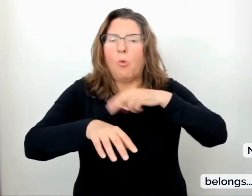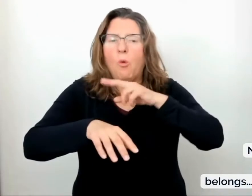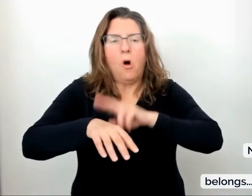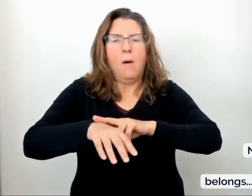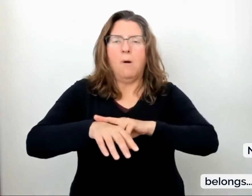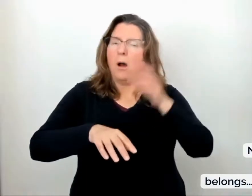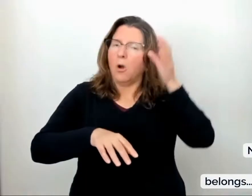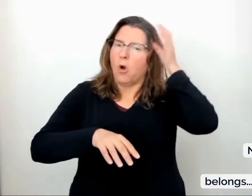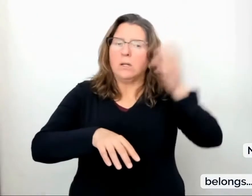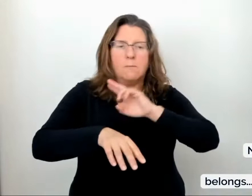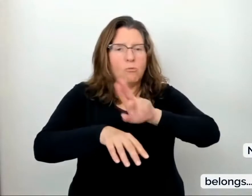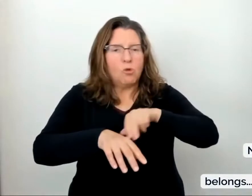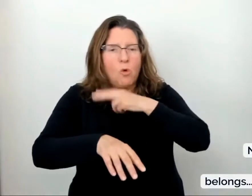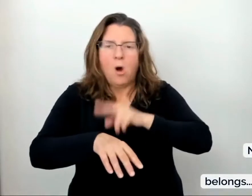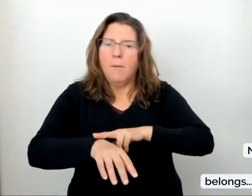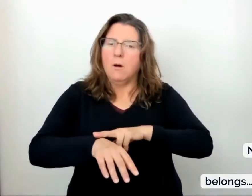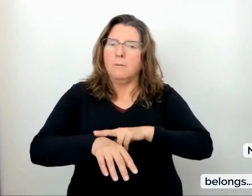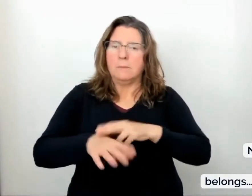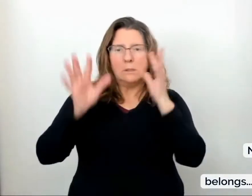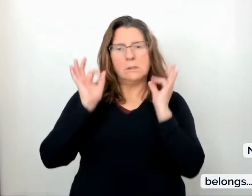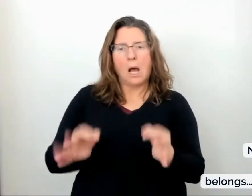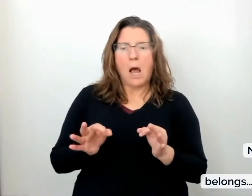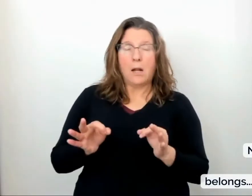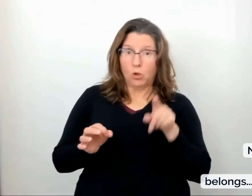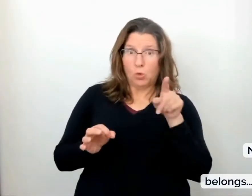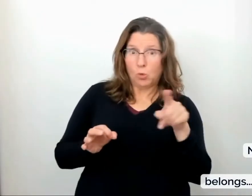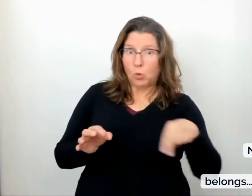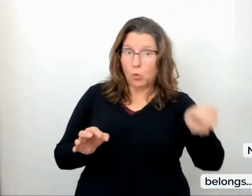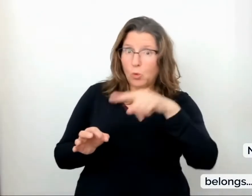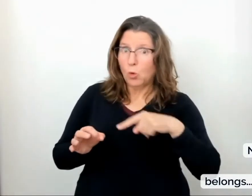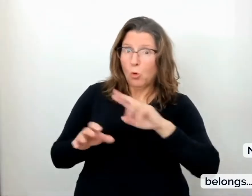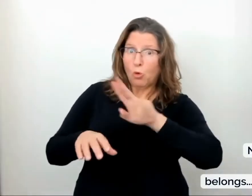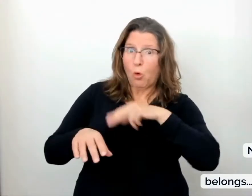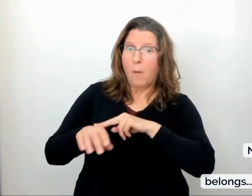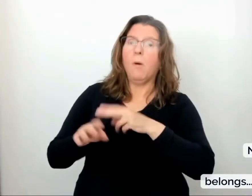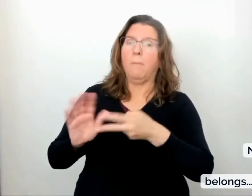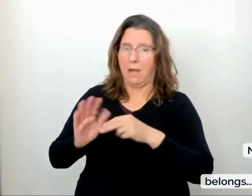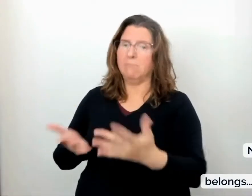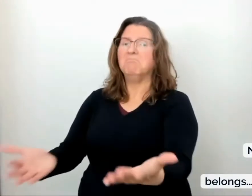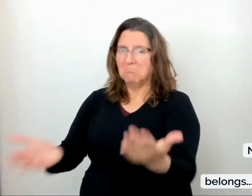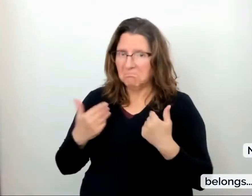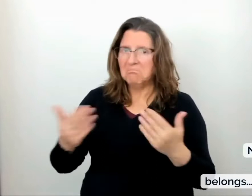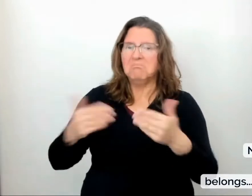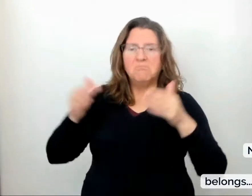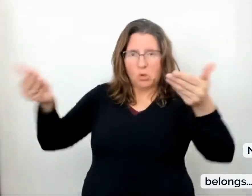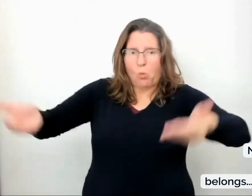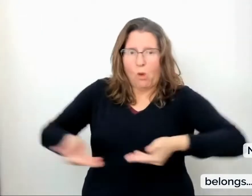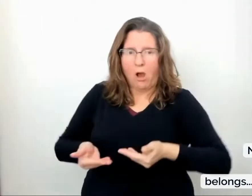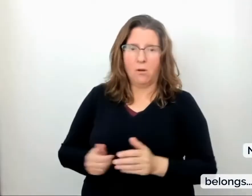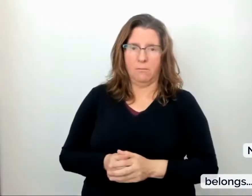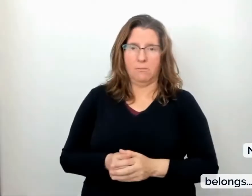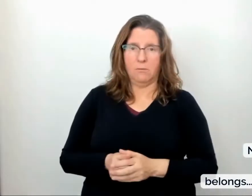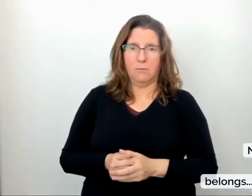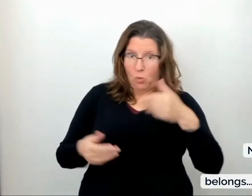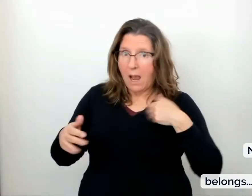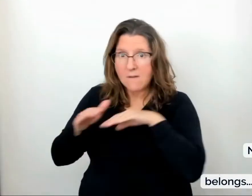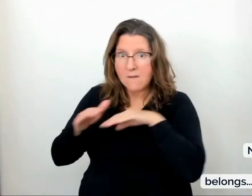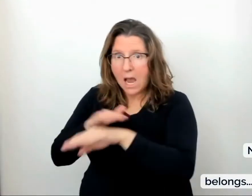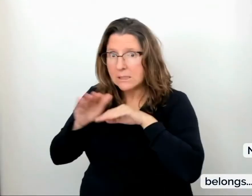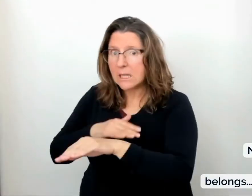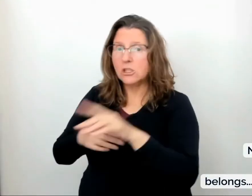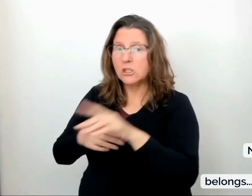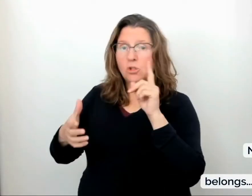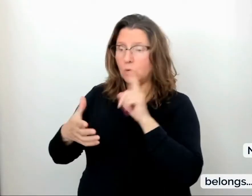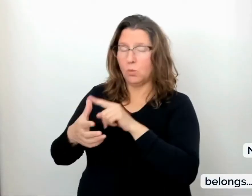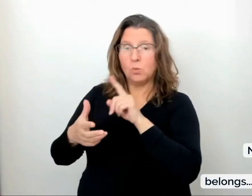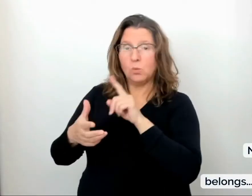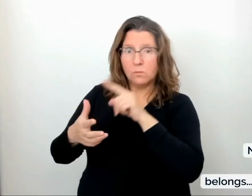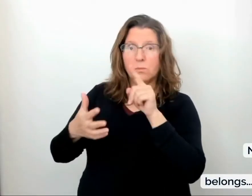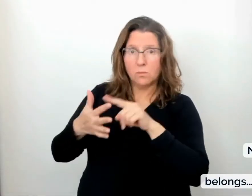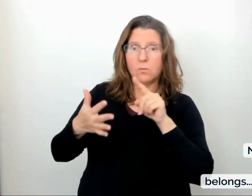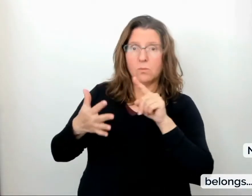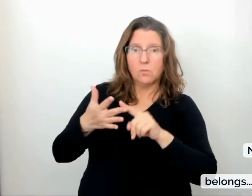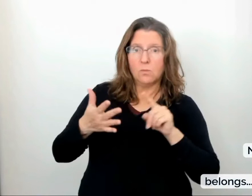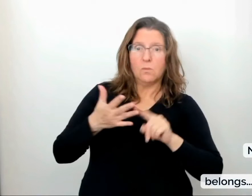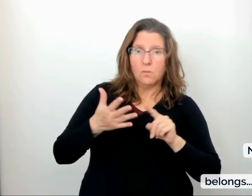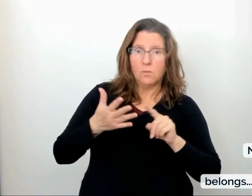Notions of normalcy determine who belongs, who is welcome, who gets access to privileges.